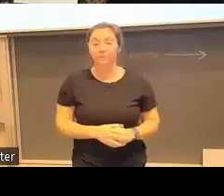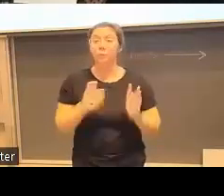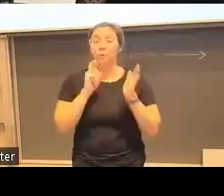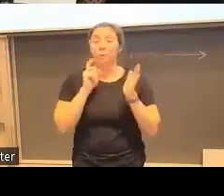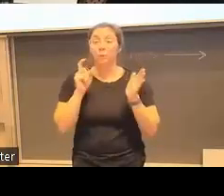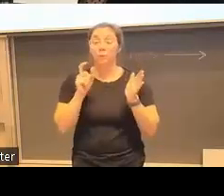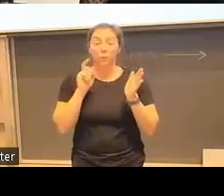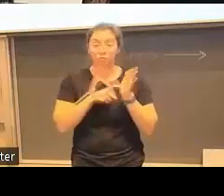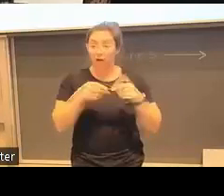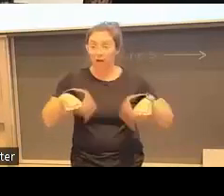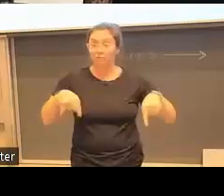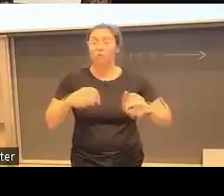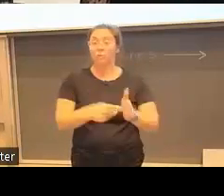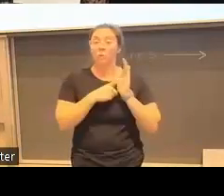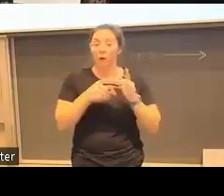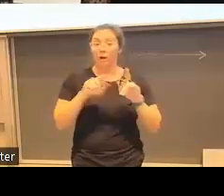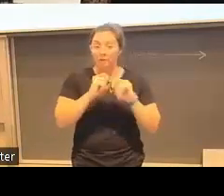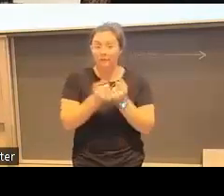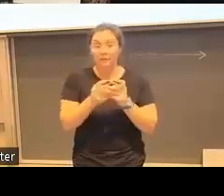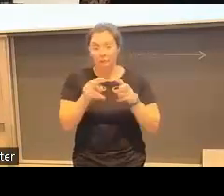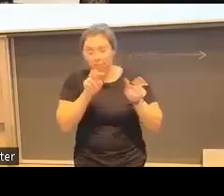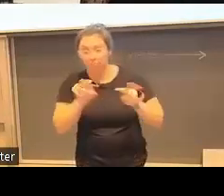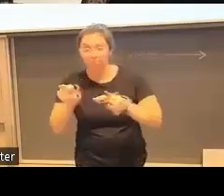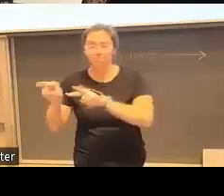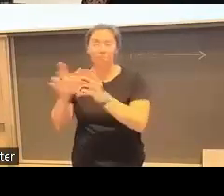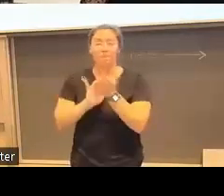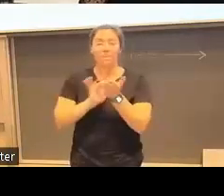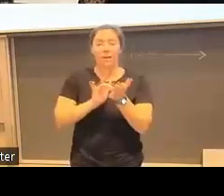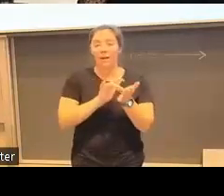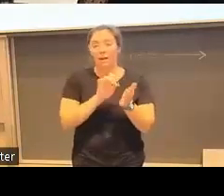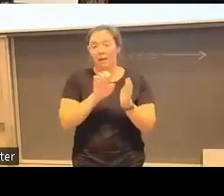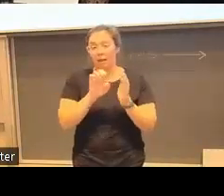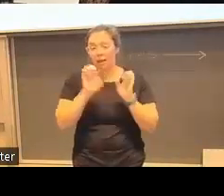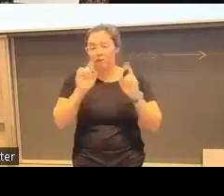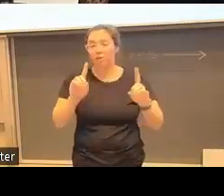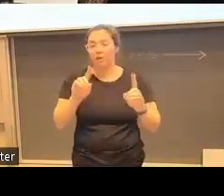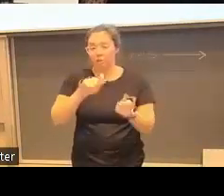expertise in Behavior change and Attunement to the medical education landscape which is evolving this